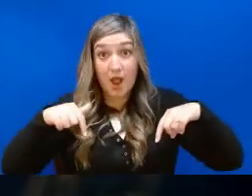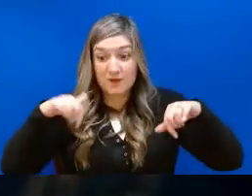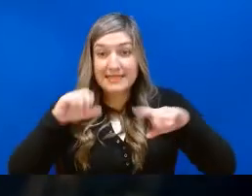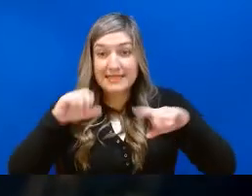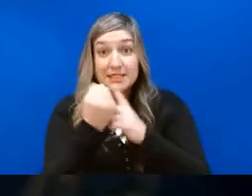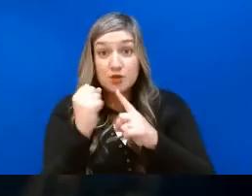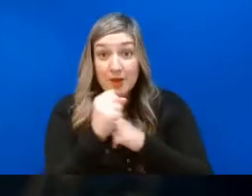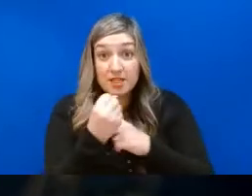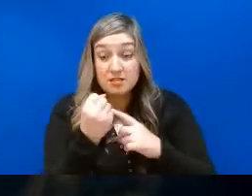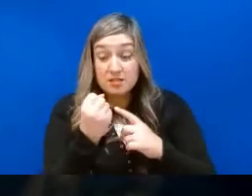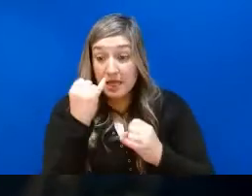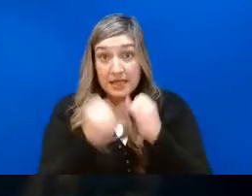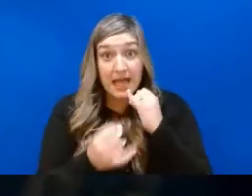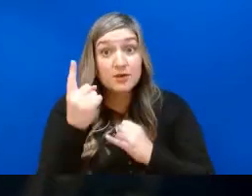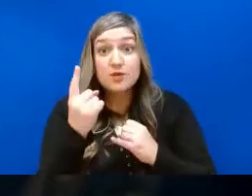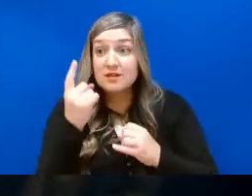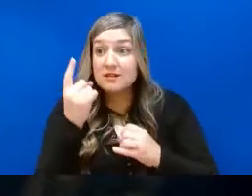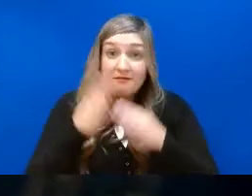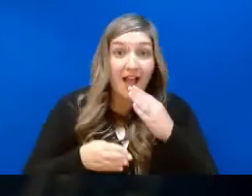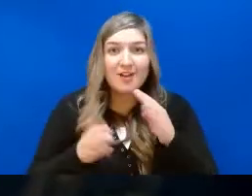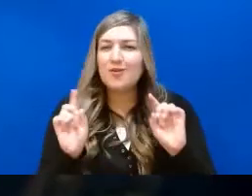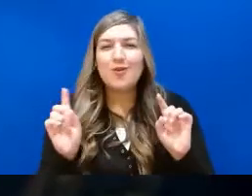The best is yet to come.